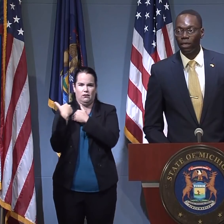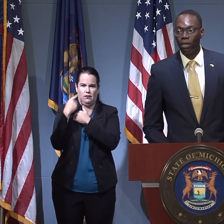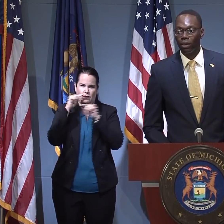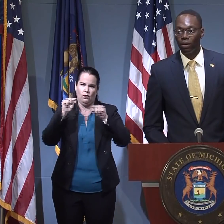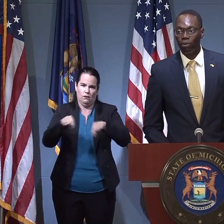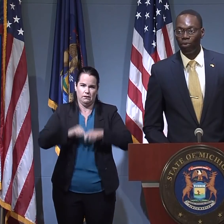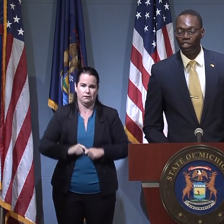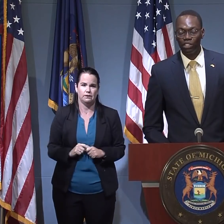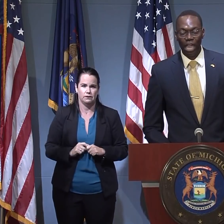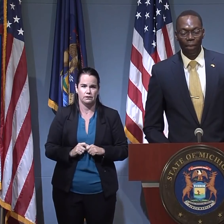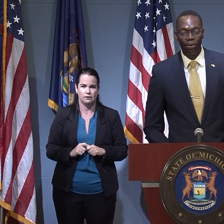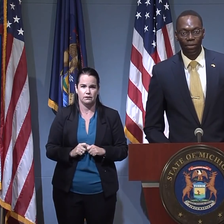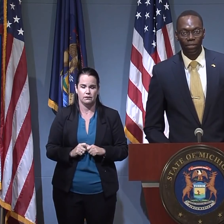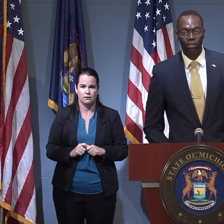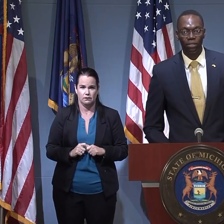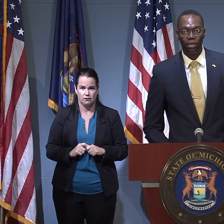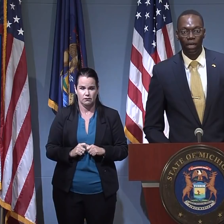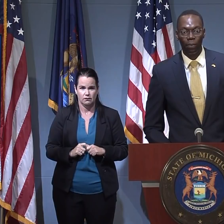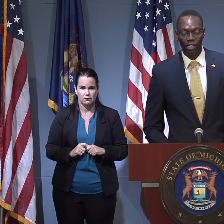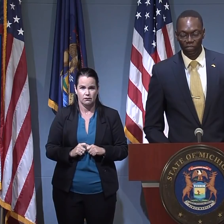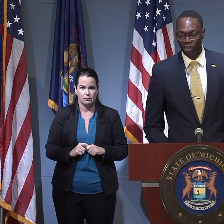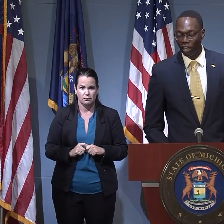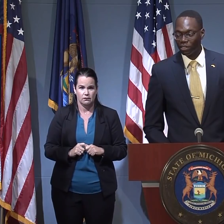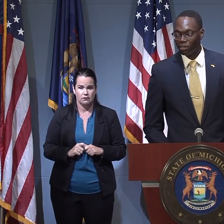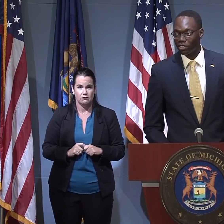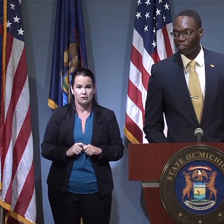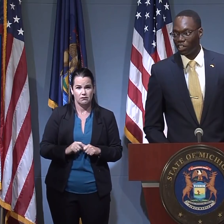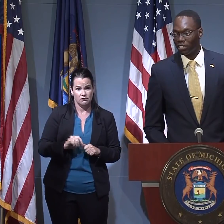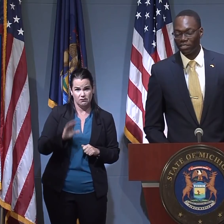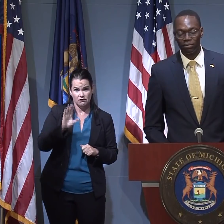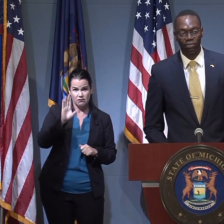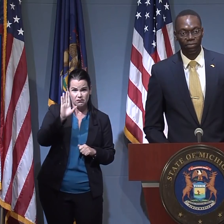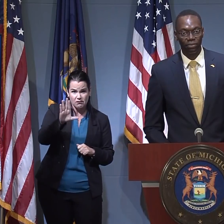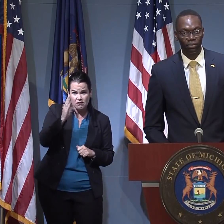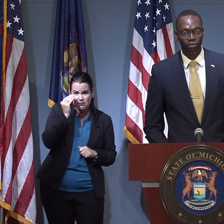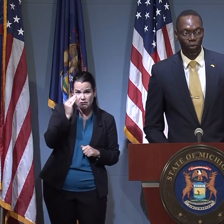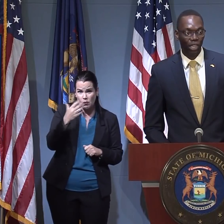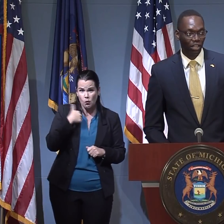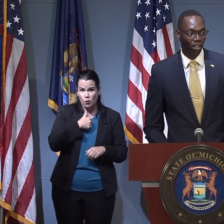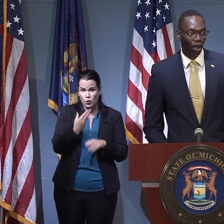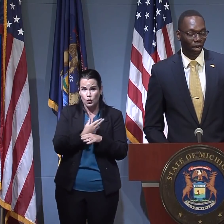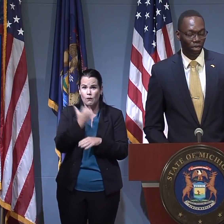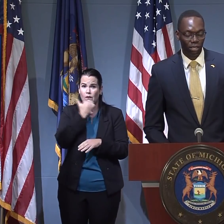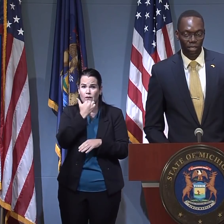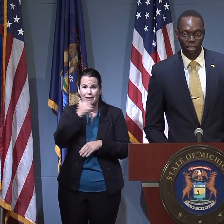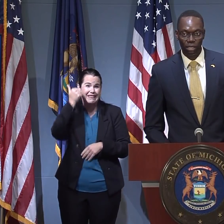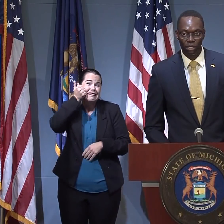NEEDS TO STEP UP. I MEAN, TO USE MAIL GY, ANNAL